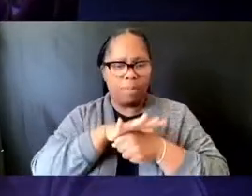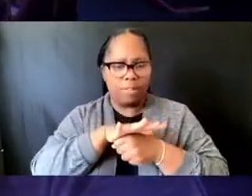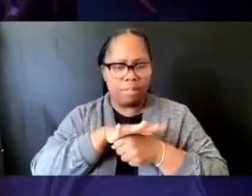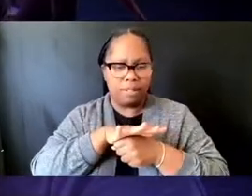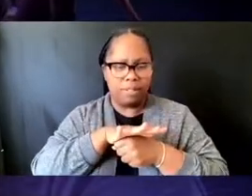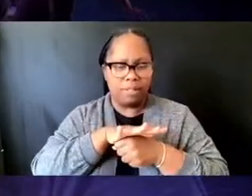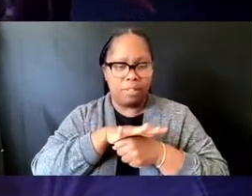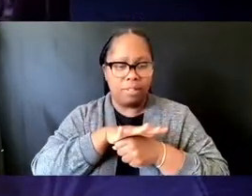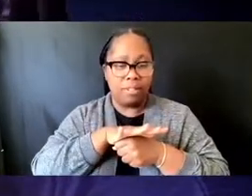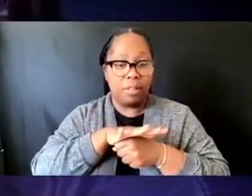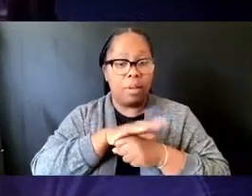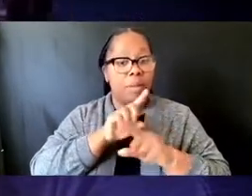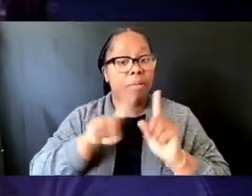but first repair.